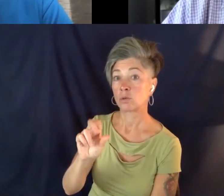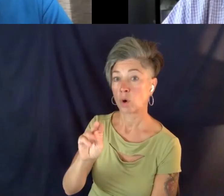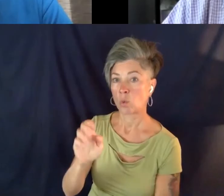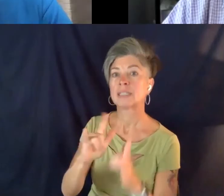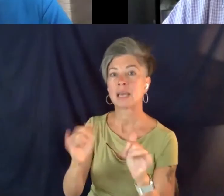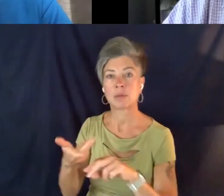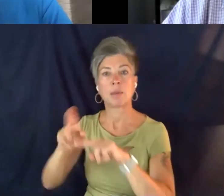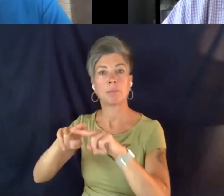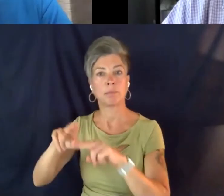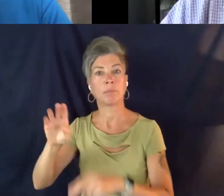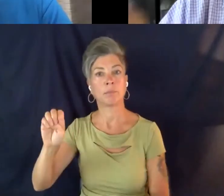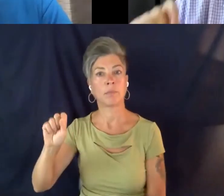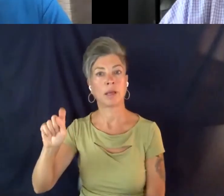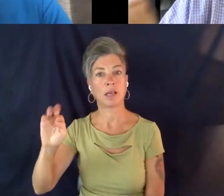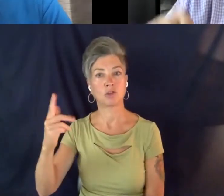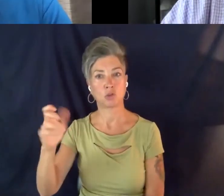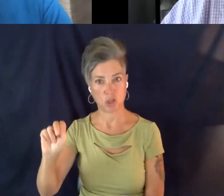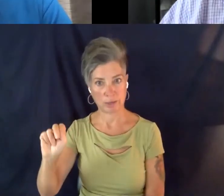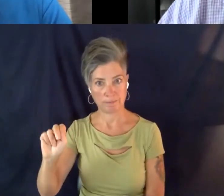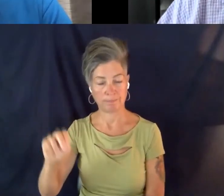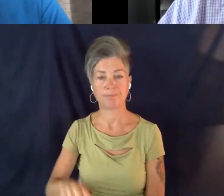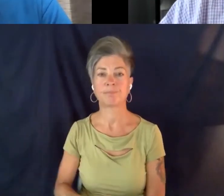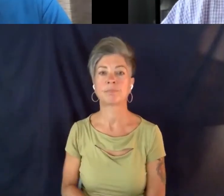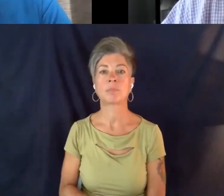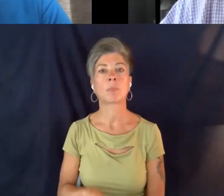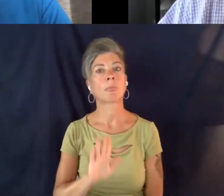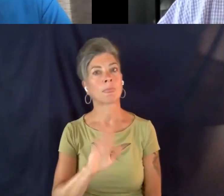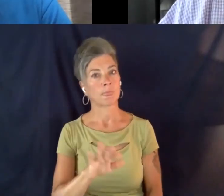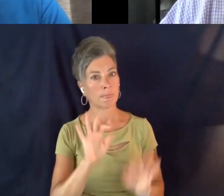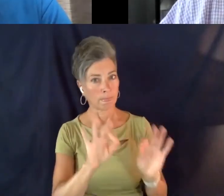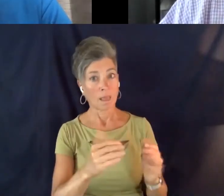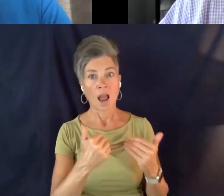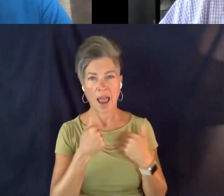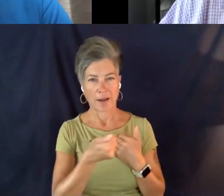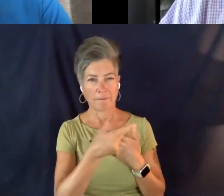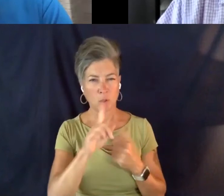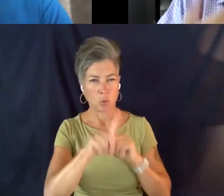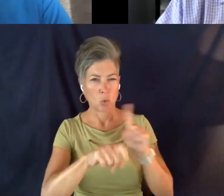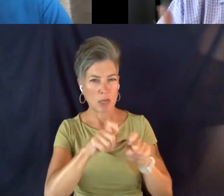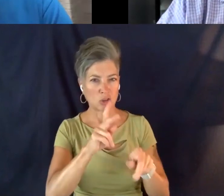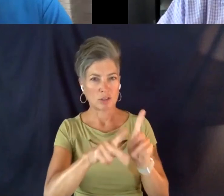I had a couple questions that came in prior to your end, so let me ask them while people